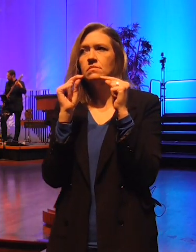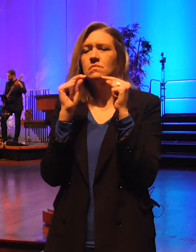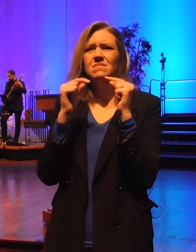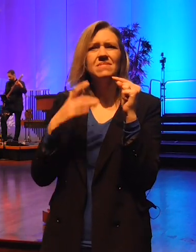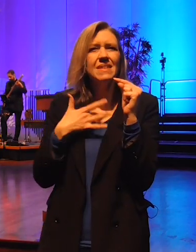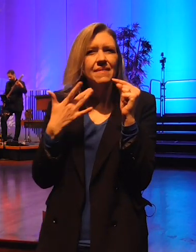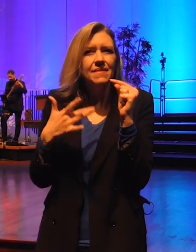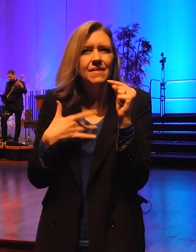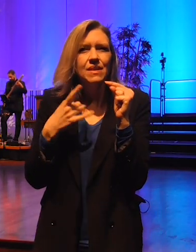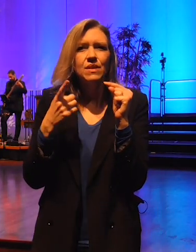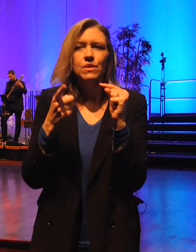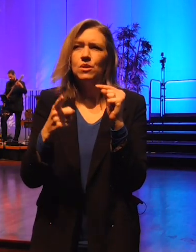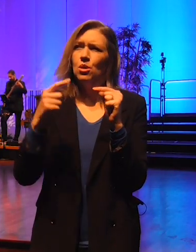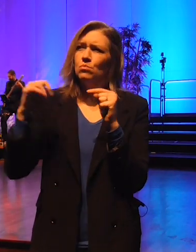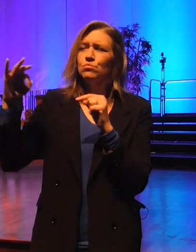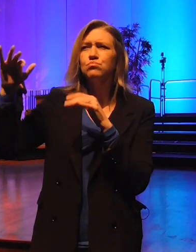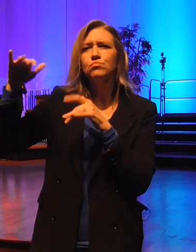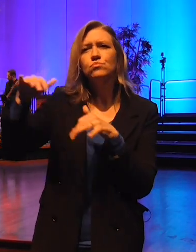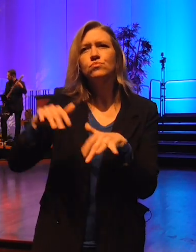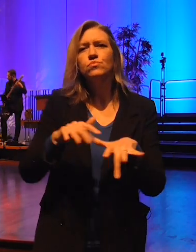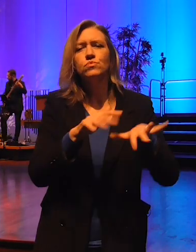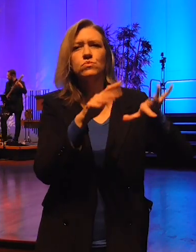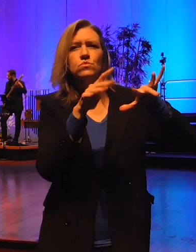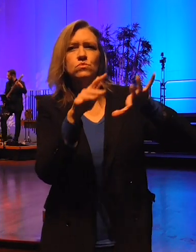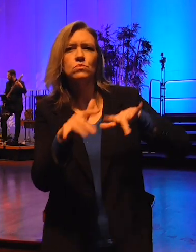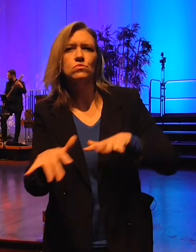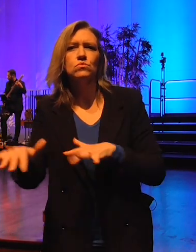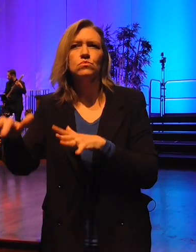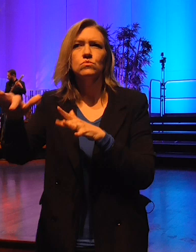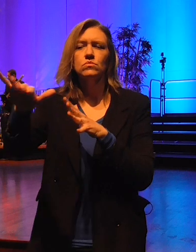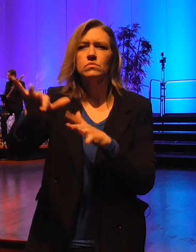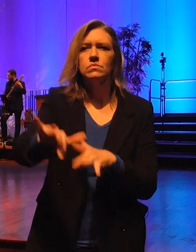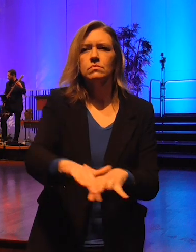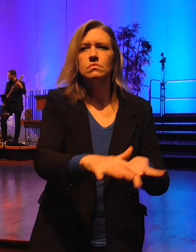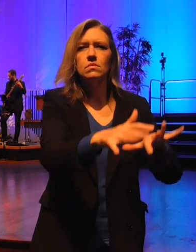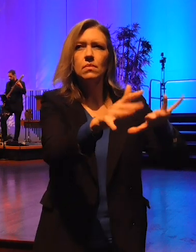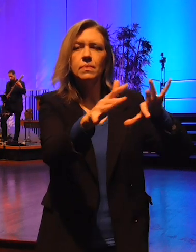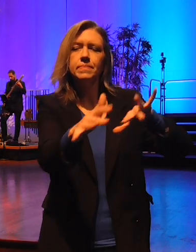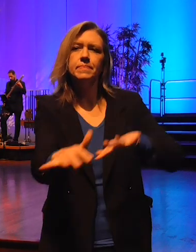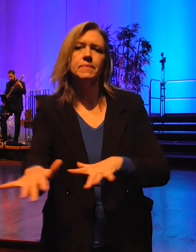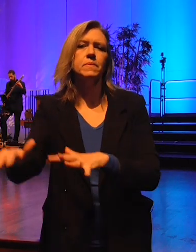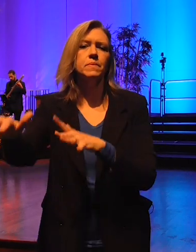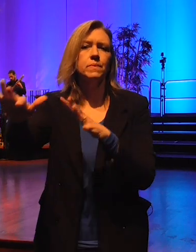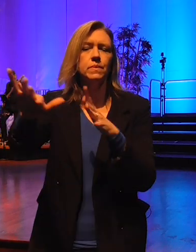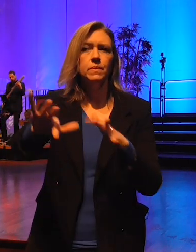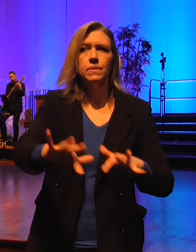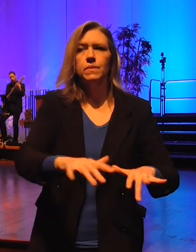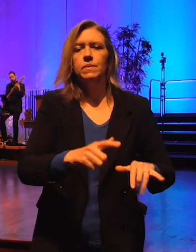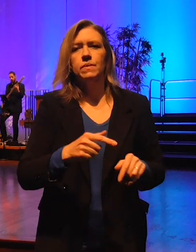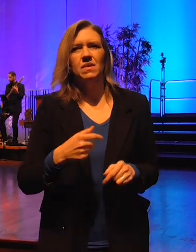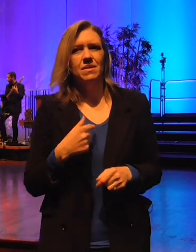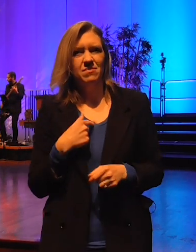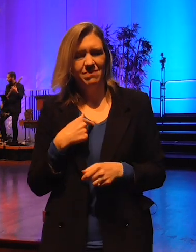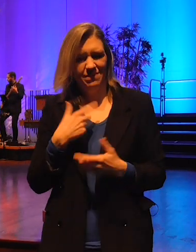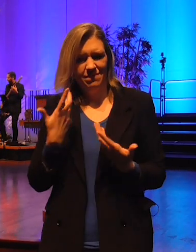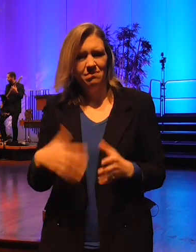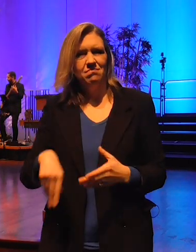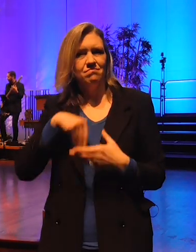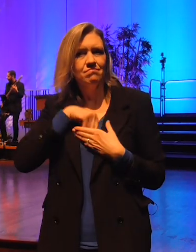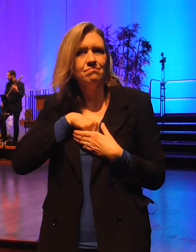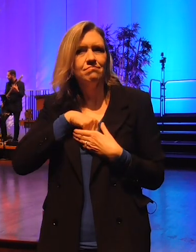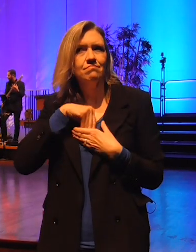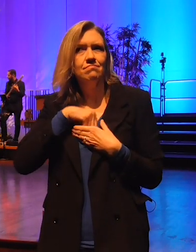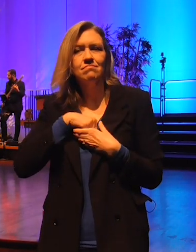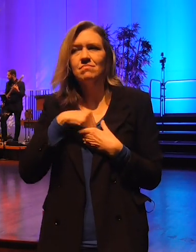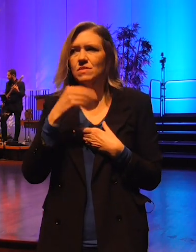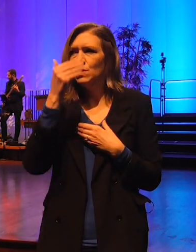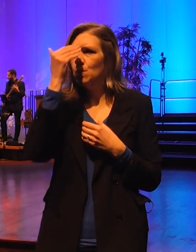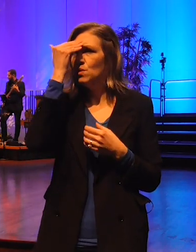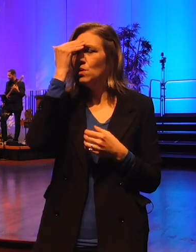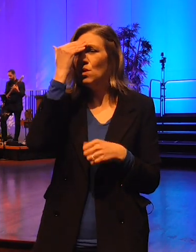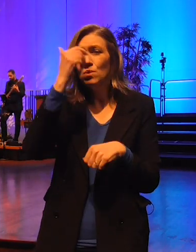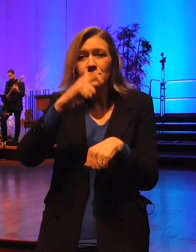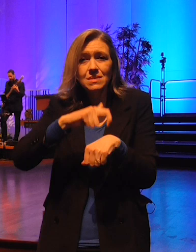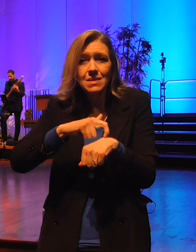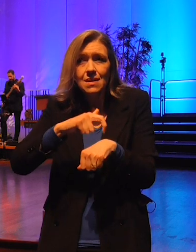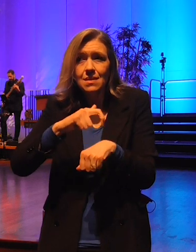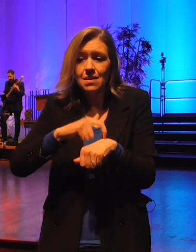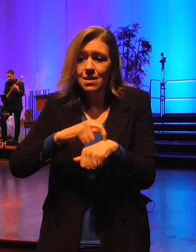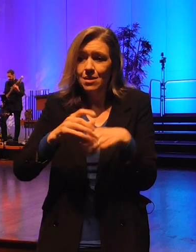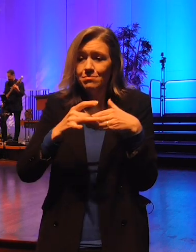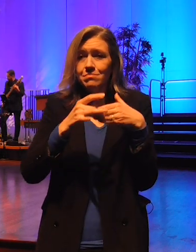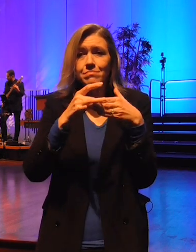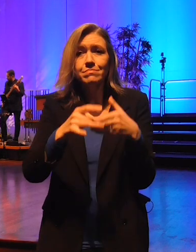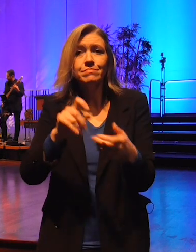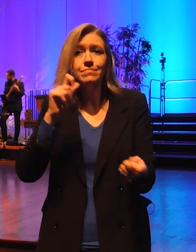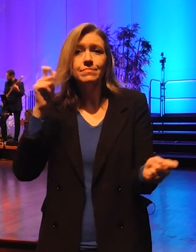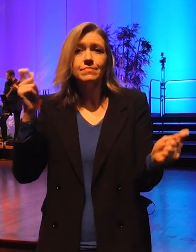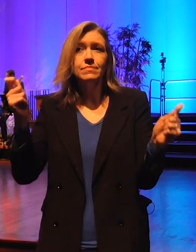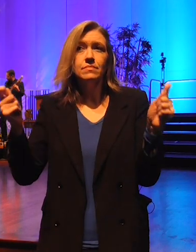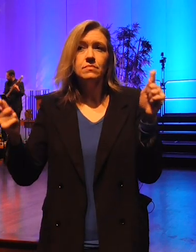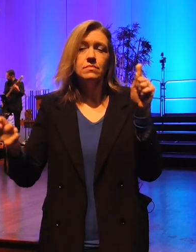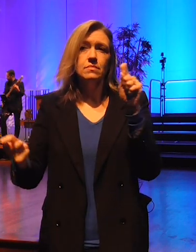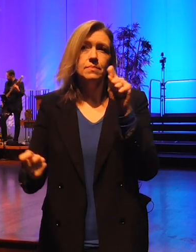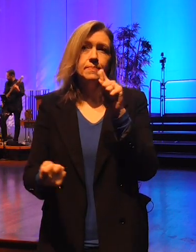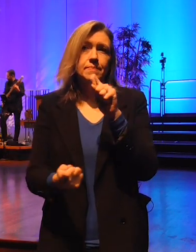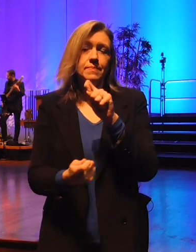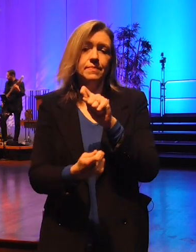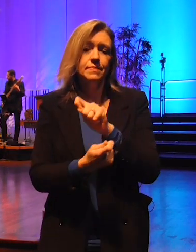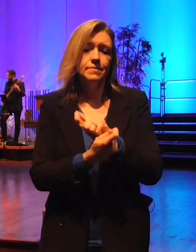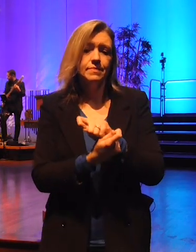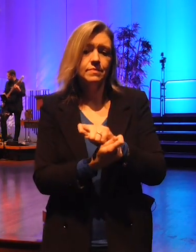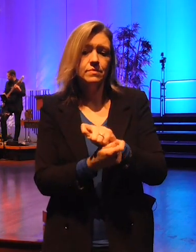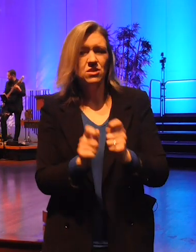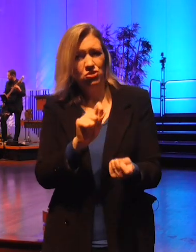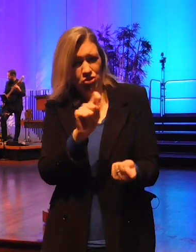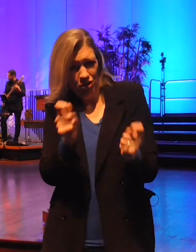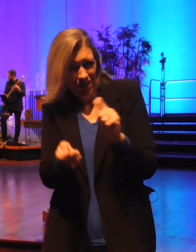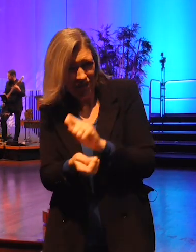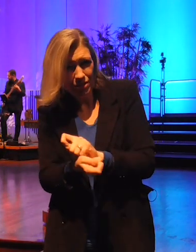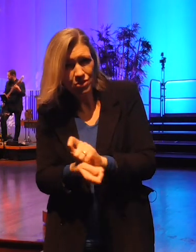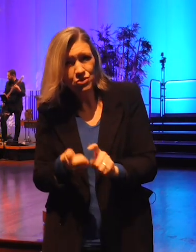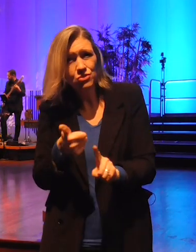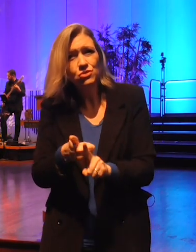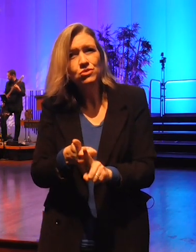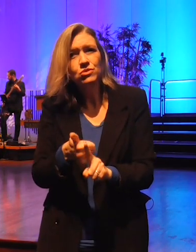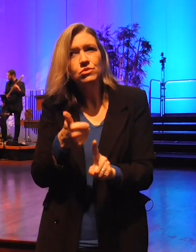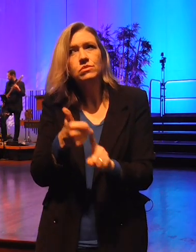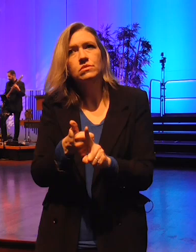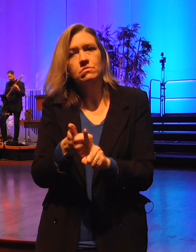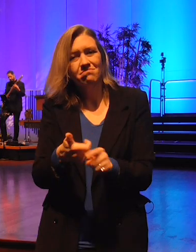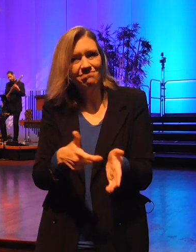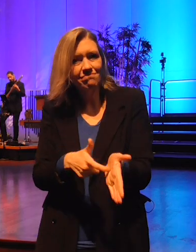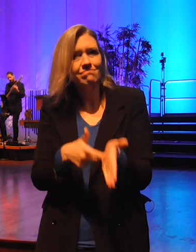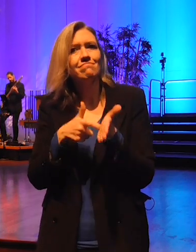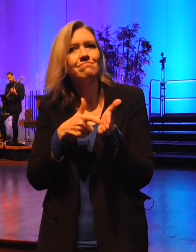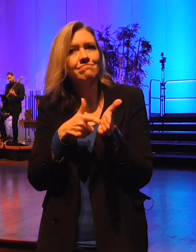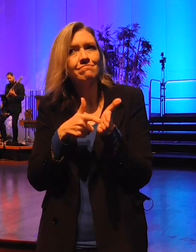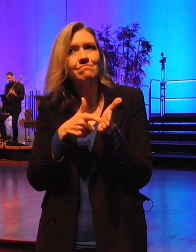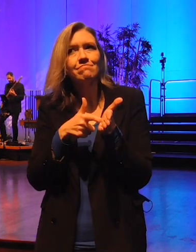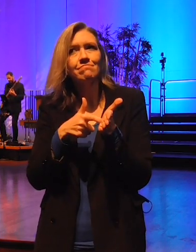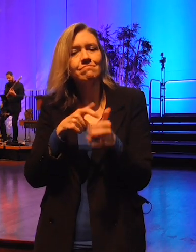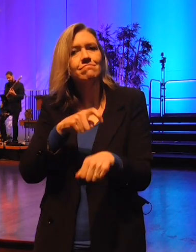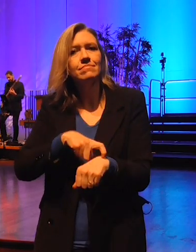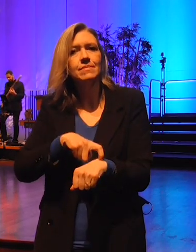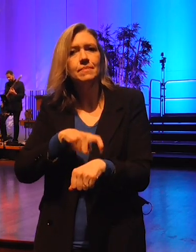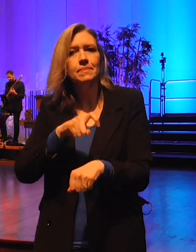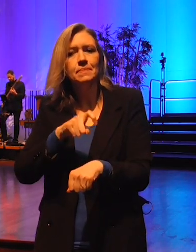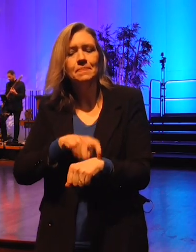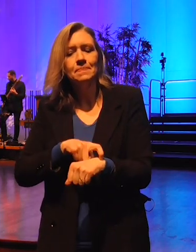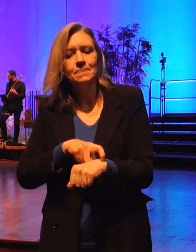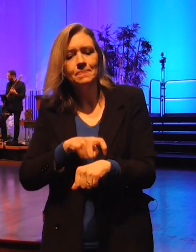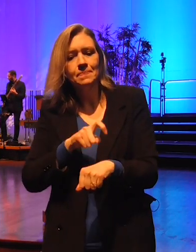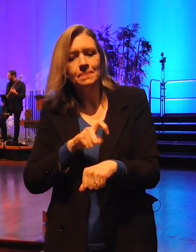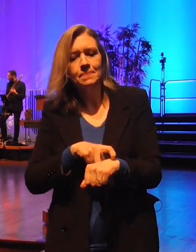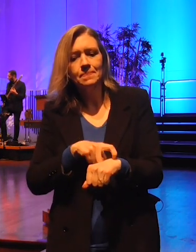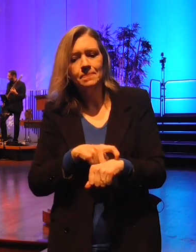ring by I know the time brings change and change it takes time and when